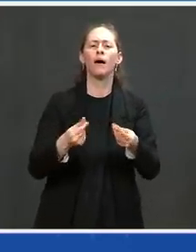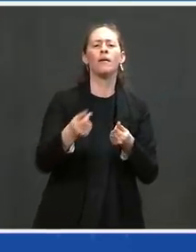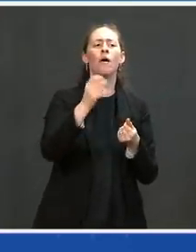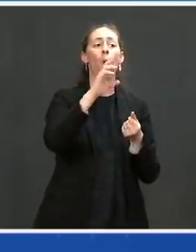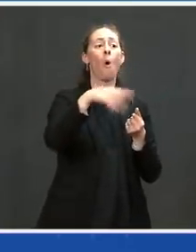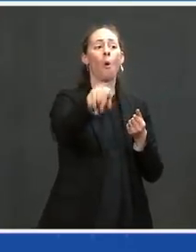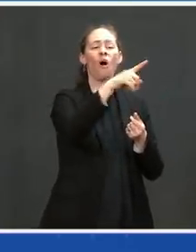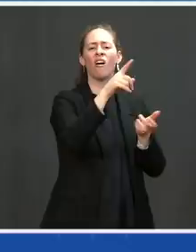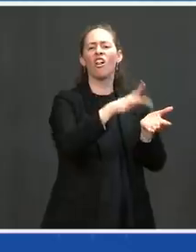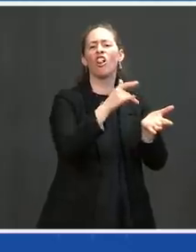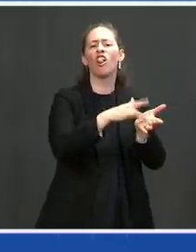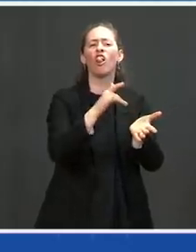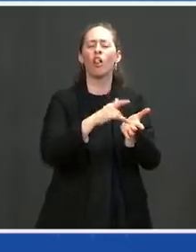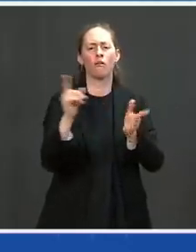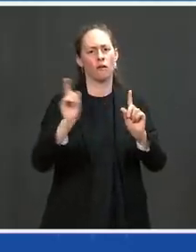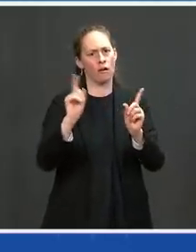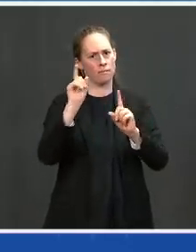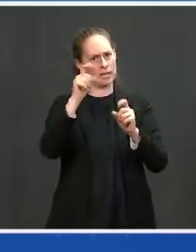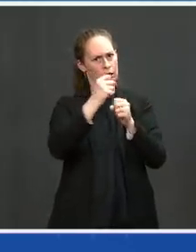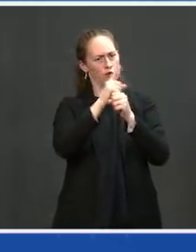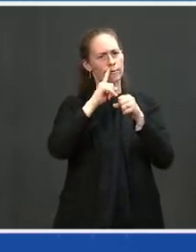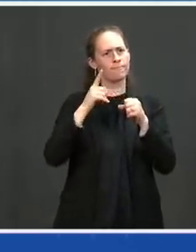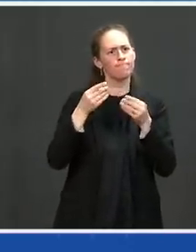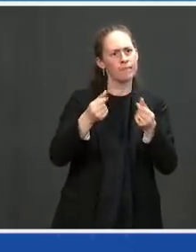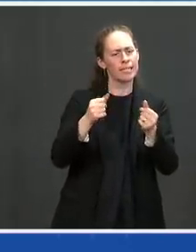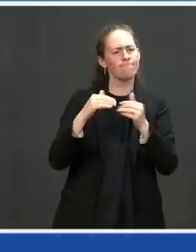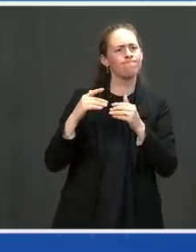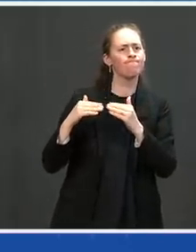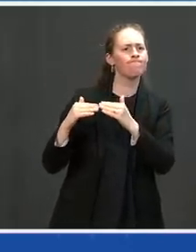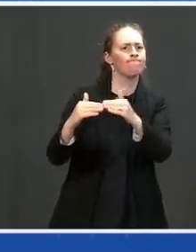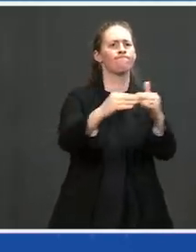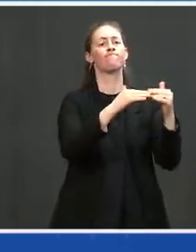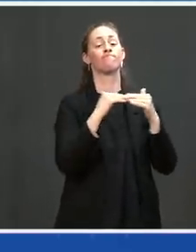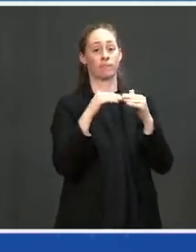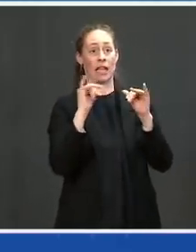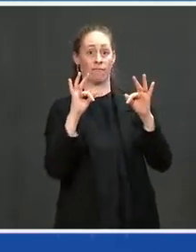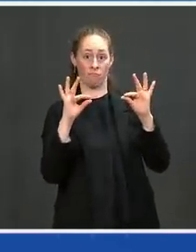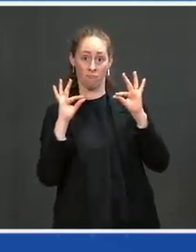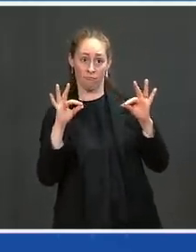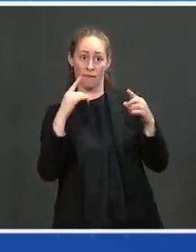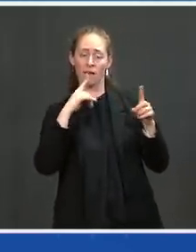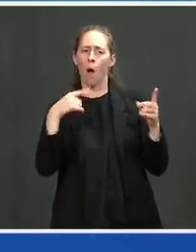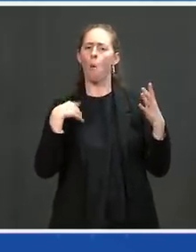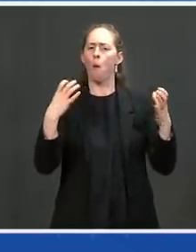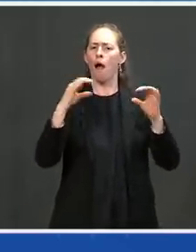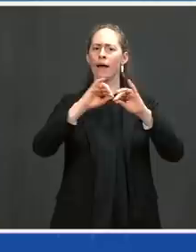I indicated that we're going to deal with China effectively,